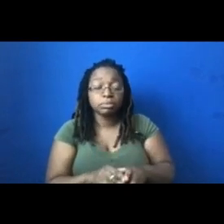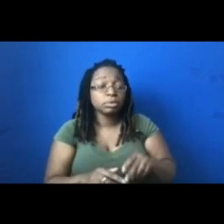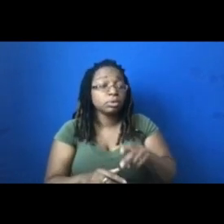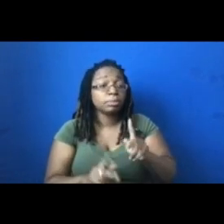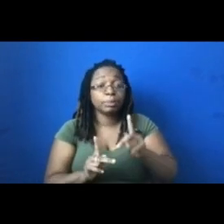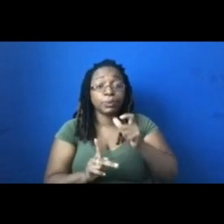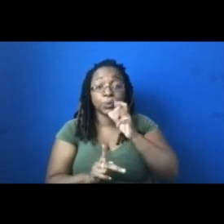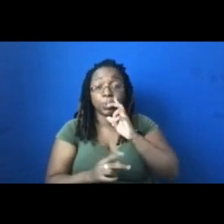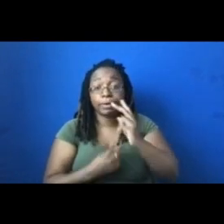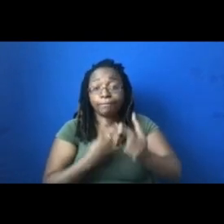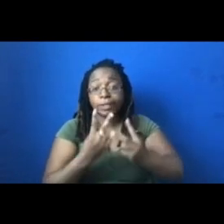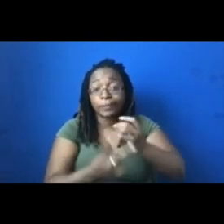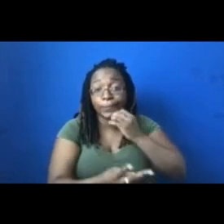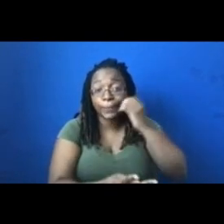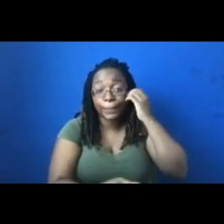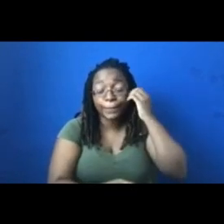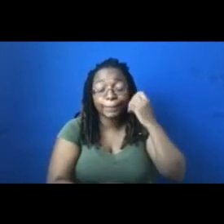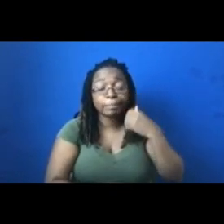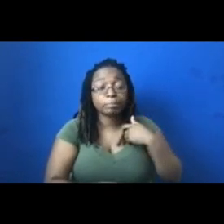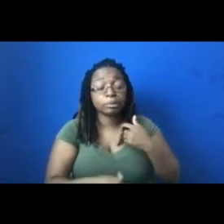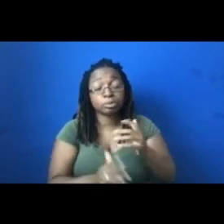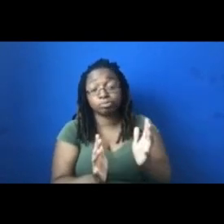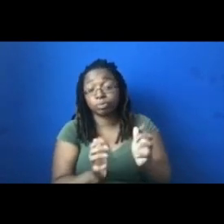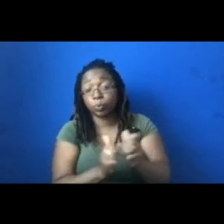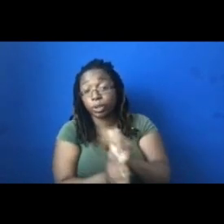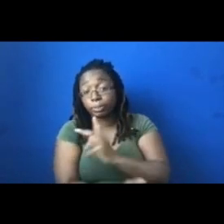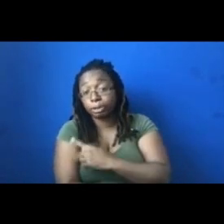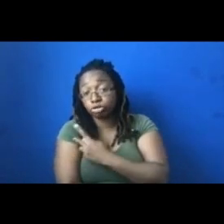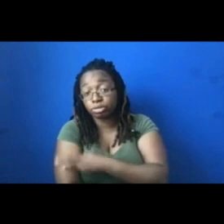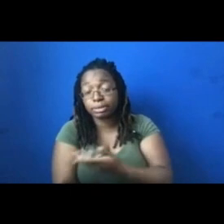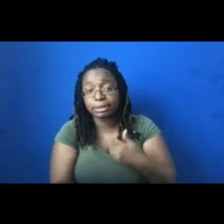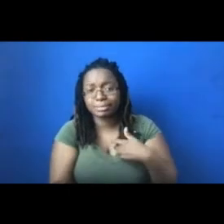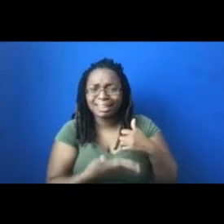help the patient's themselves understand their own health